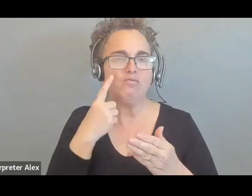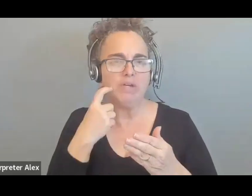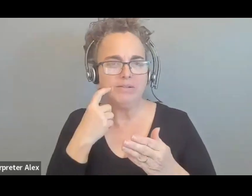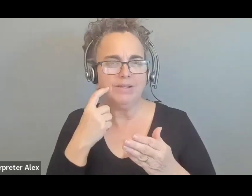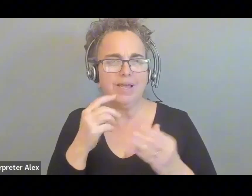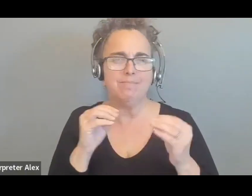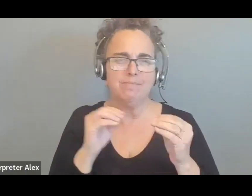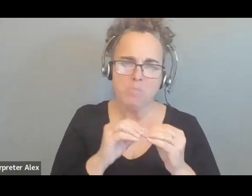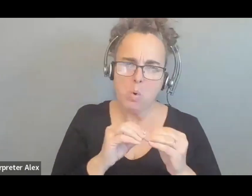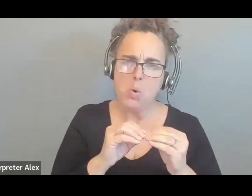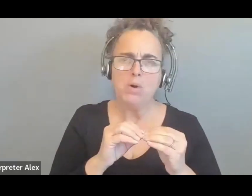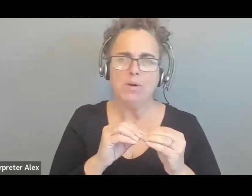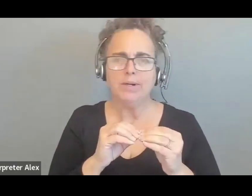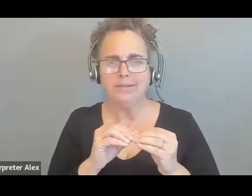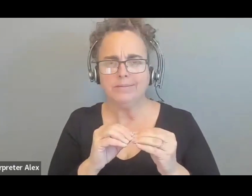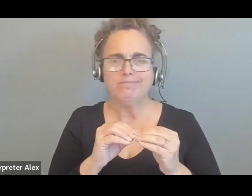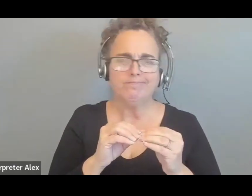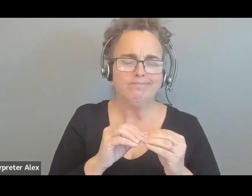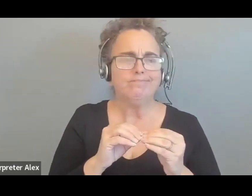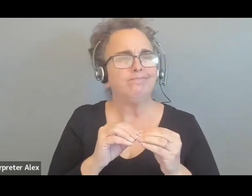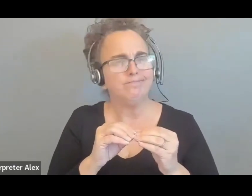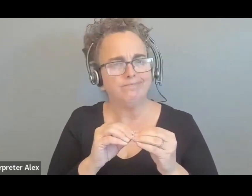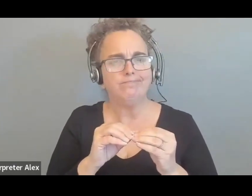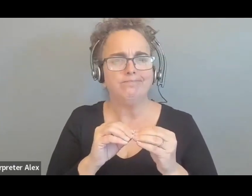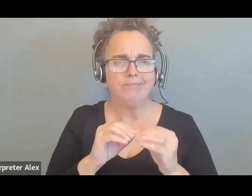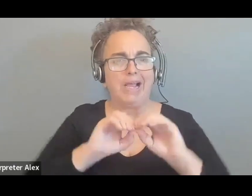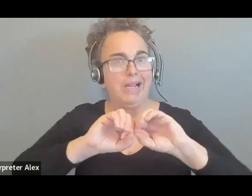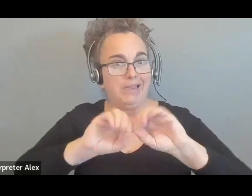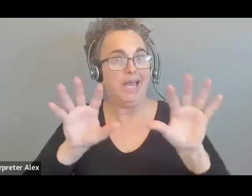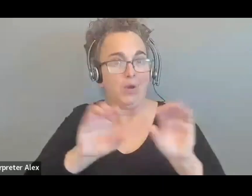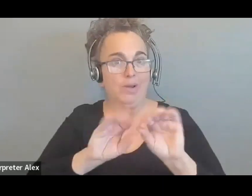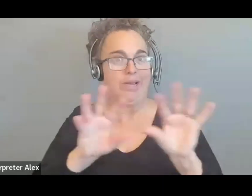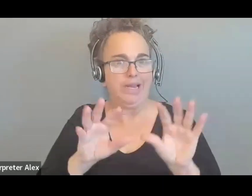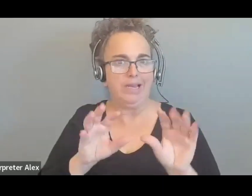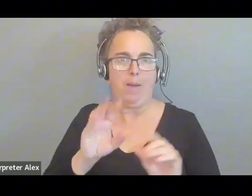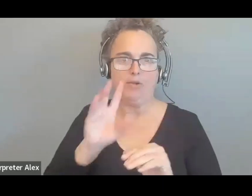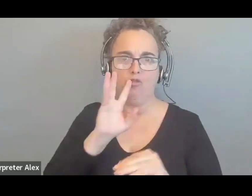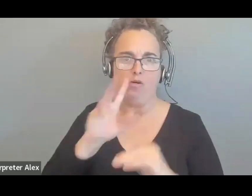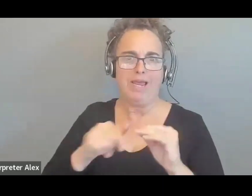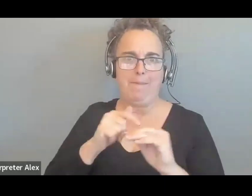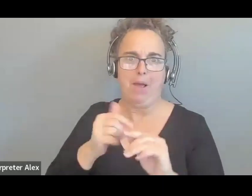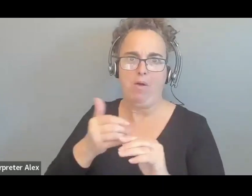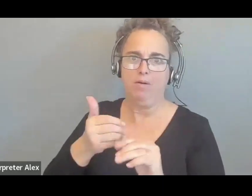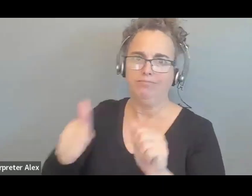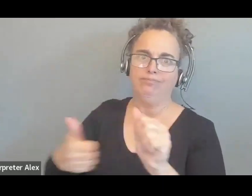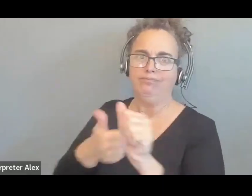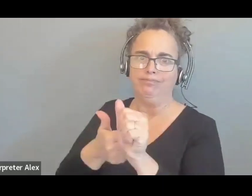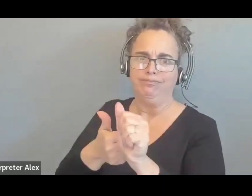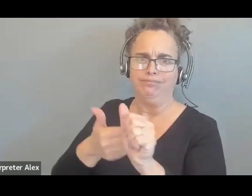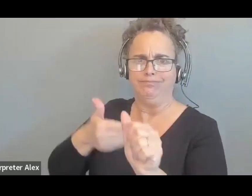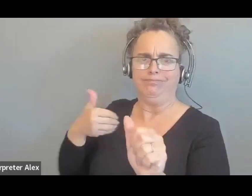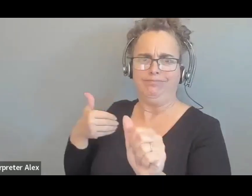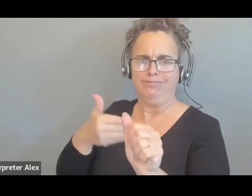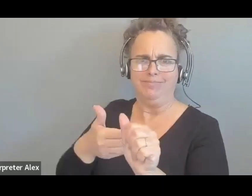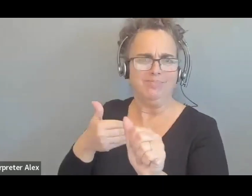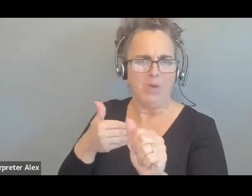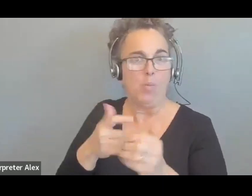transparency or I guess clarity around the backside or backend of accessibility and what it takes. And especially when you're dealing